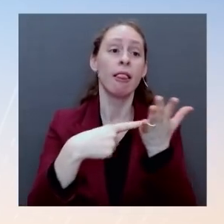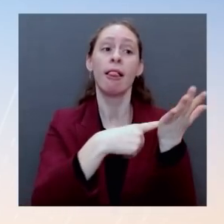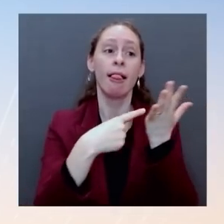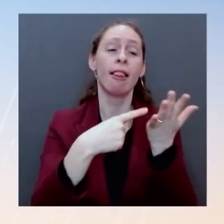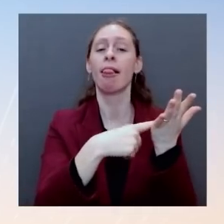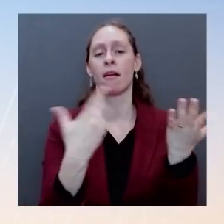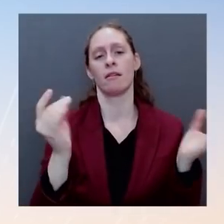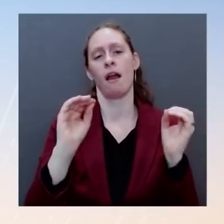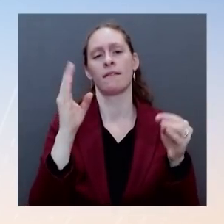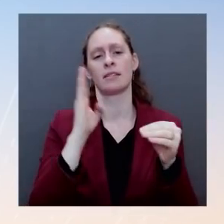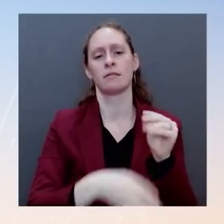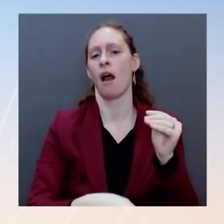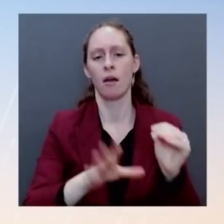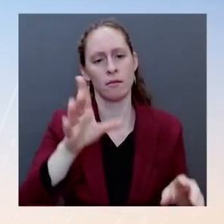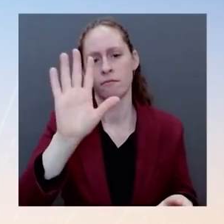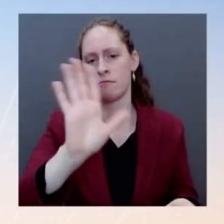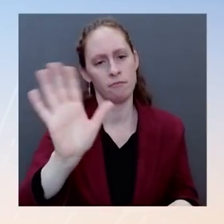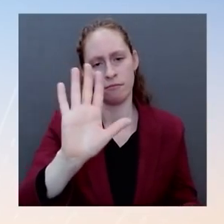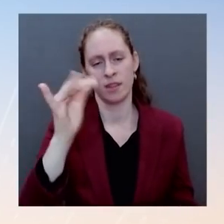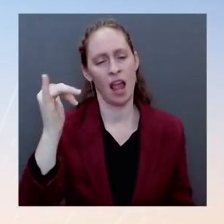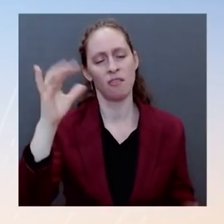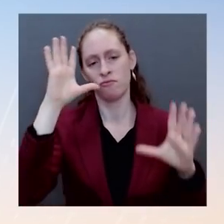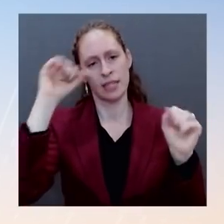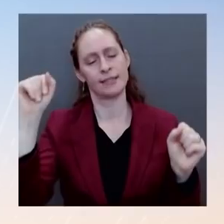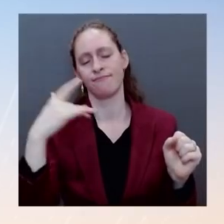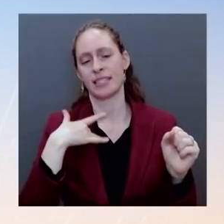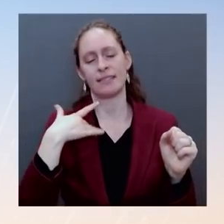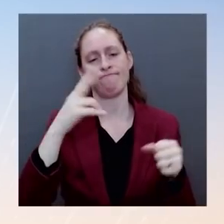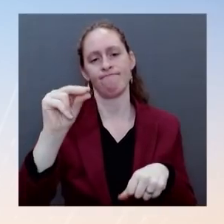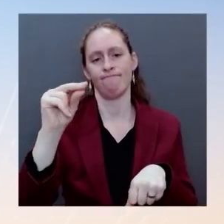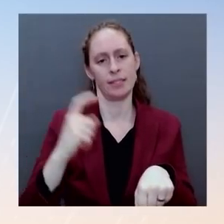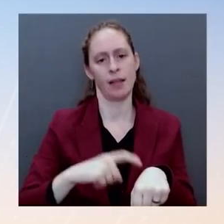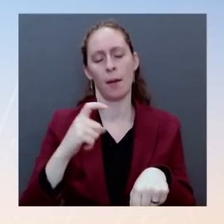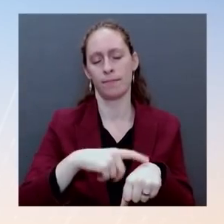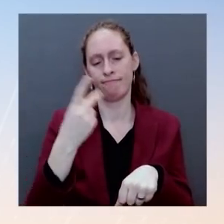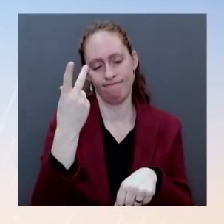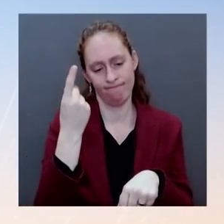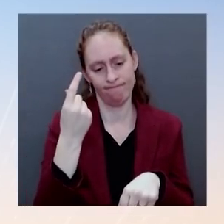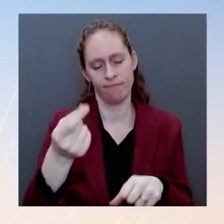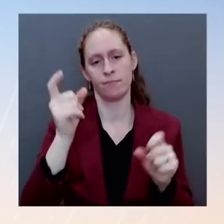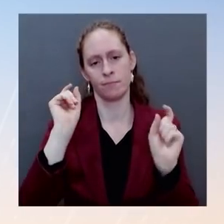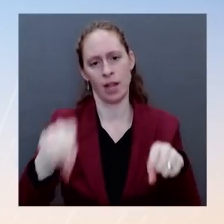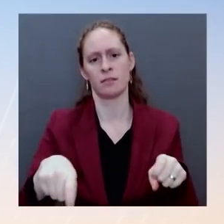that will divide everything before and everything after, when the most fundamental American right that all others flow from --